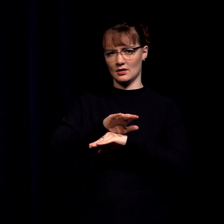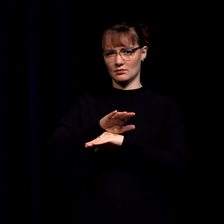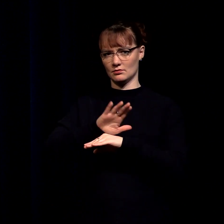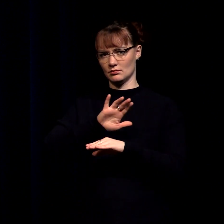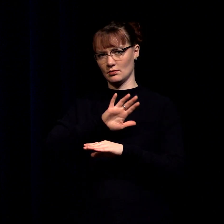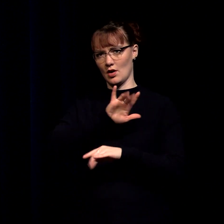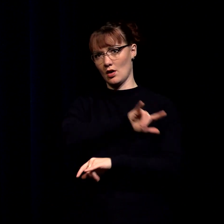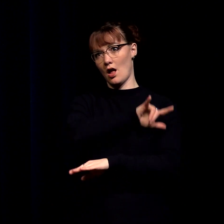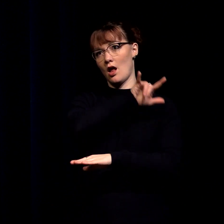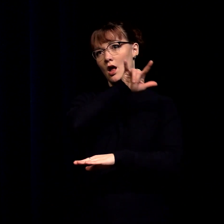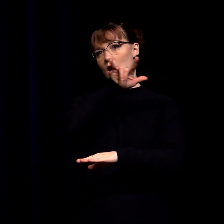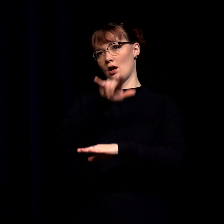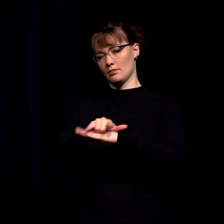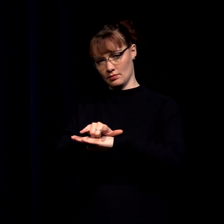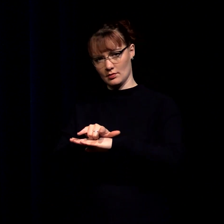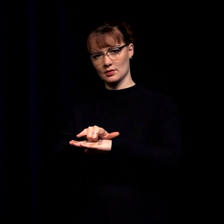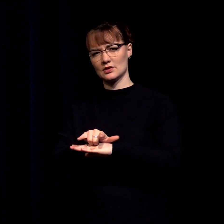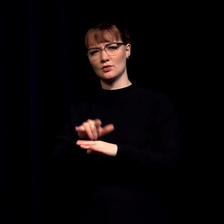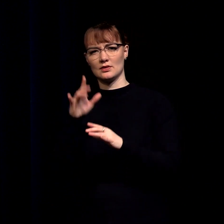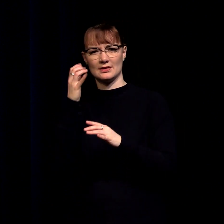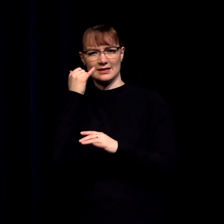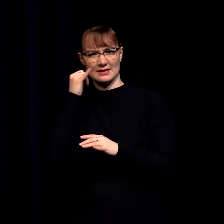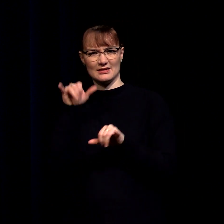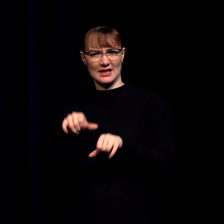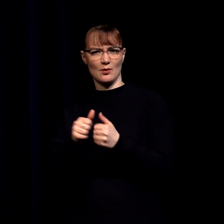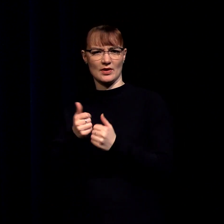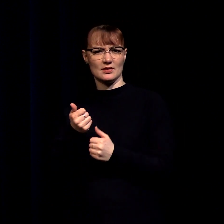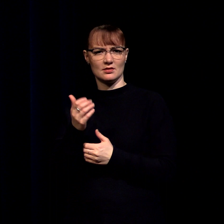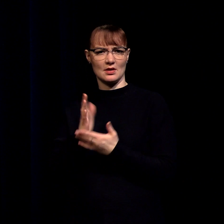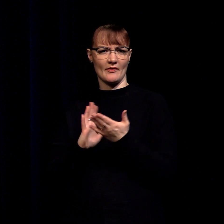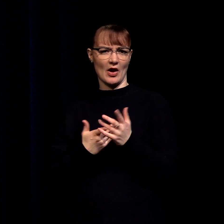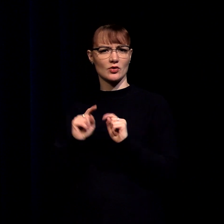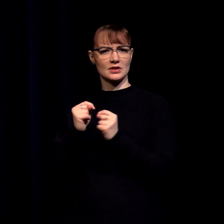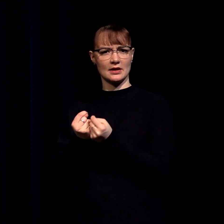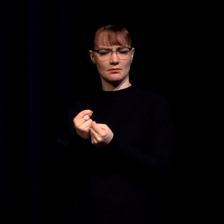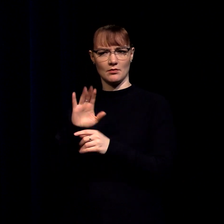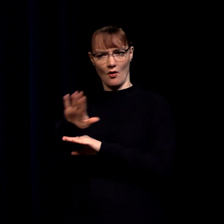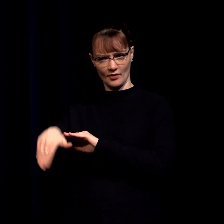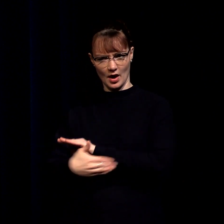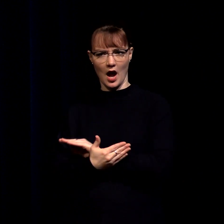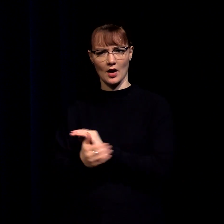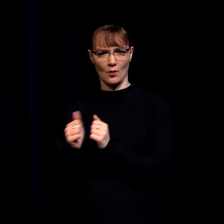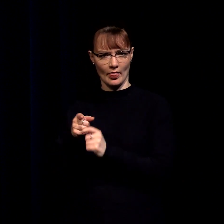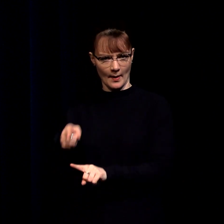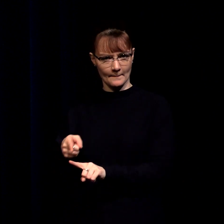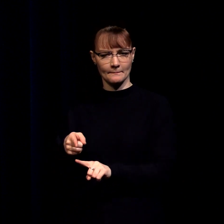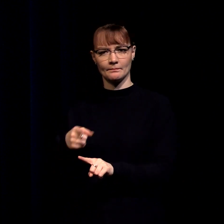And we stayed with some friends that we had met earlier. And they were a gladly hosted us and we fell asleep quickly. And we